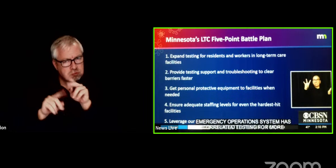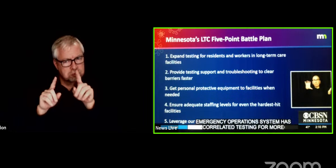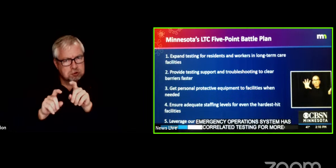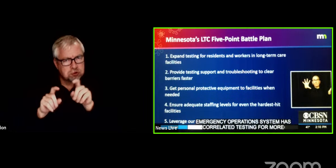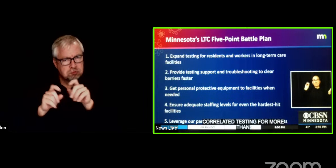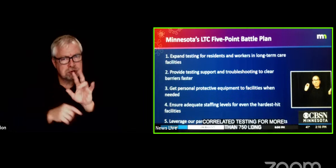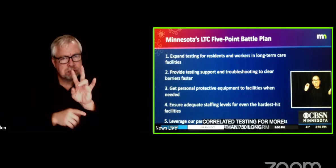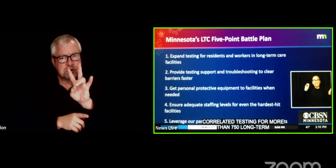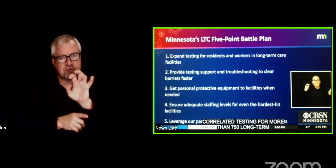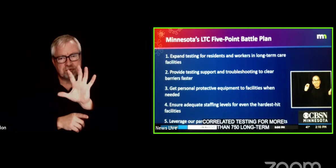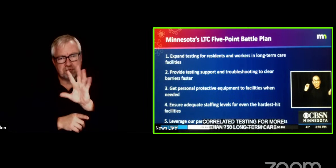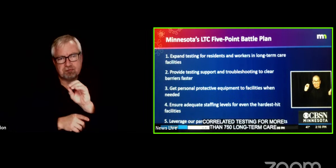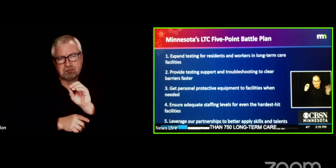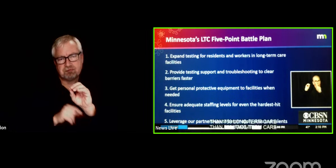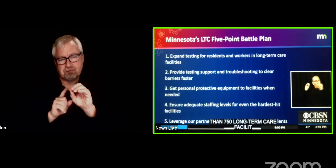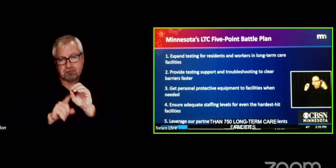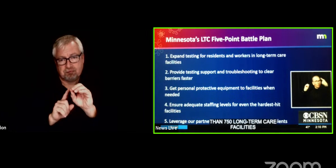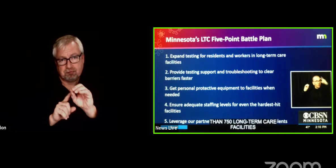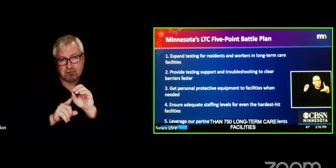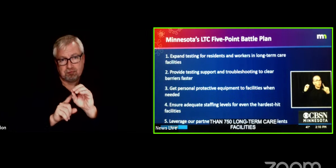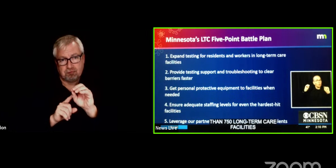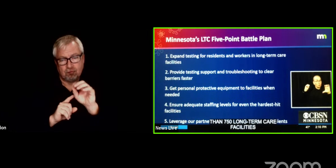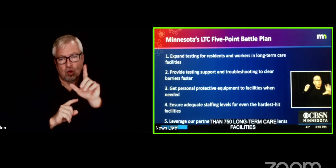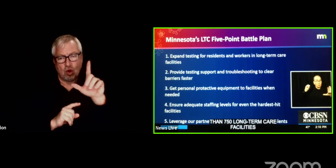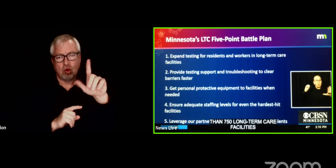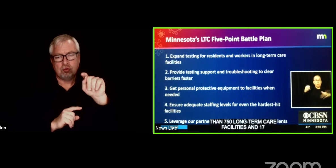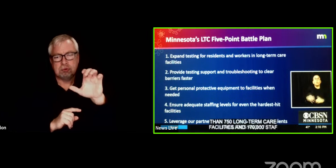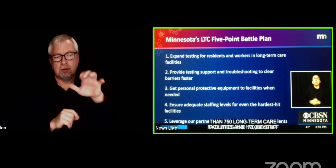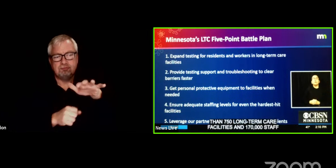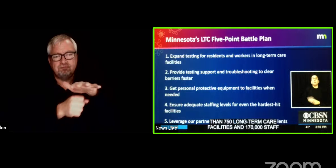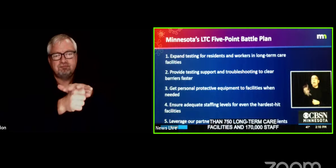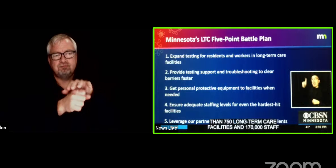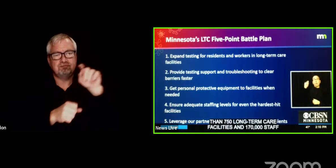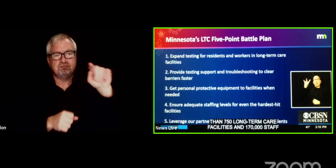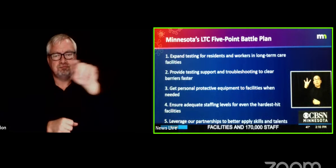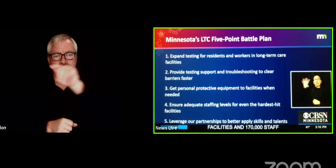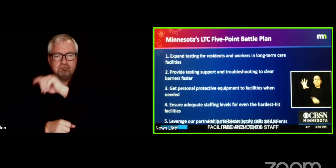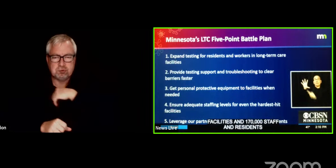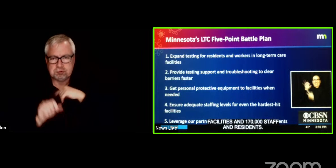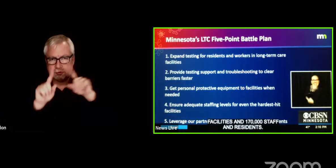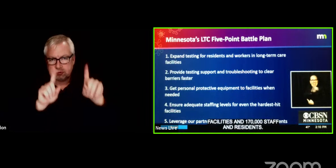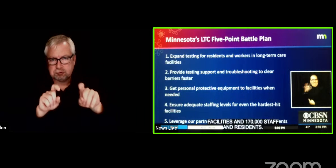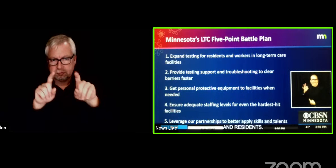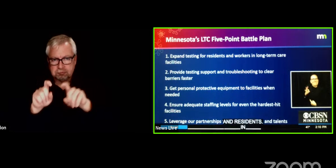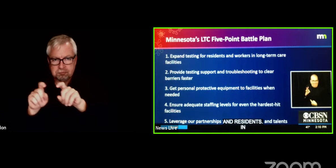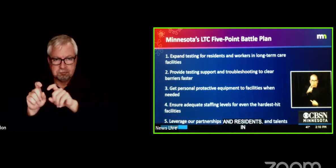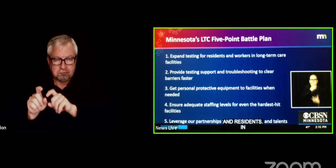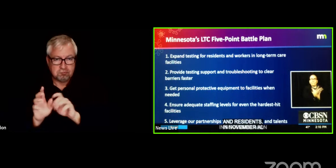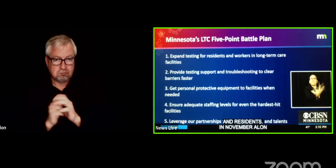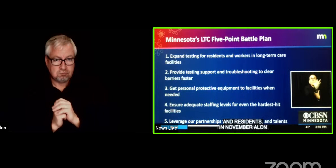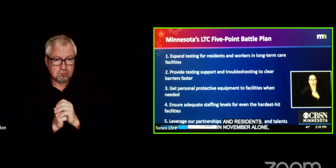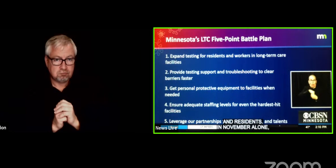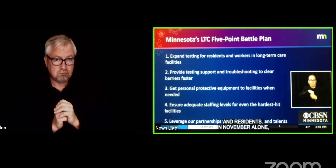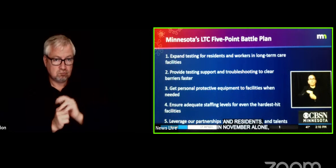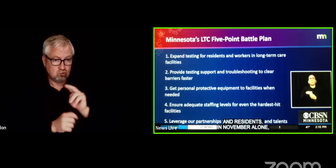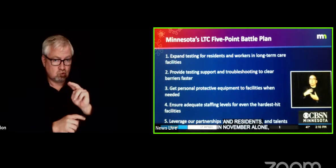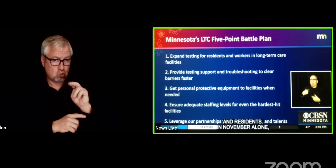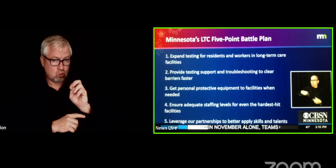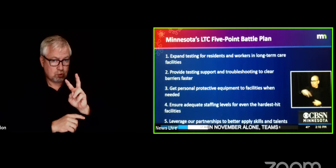RESIDENTS. IN NOVA LONG, TEAMS SUPPORTED BY THE STATE EMERGENCY OPERATIONS SCENTS COLLECTED SAMPLES BY